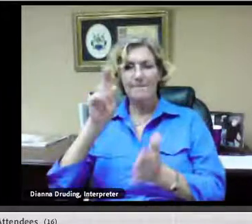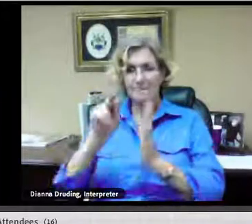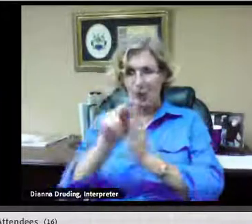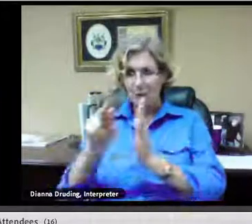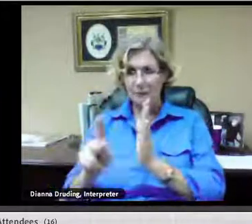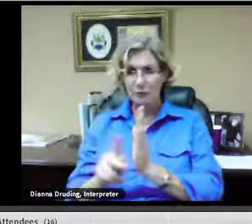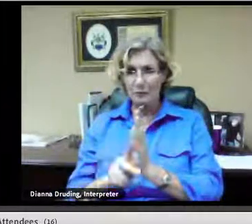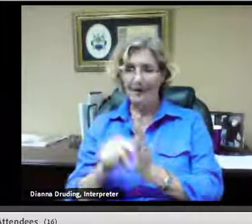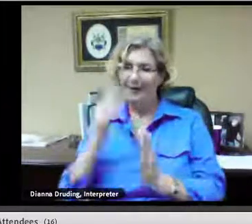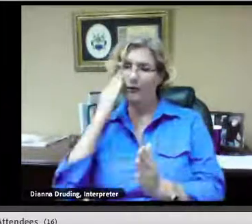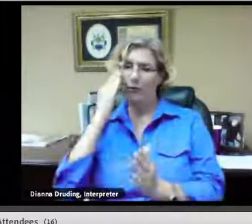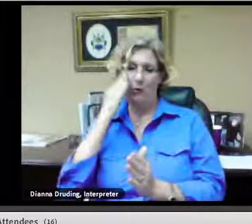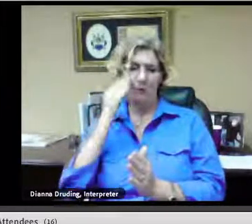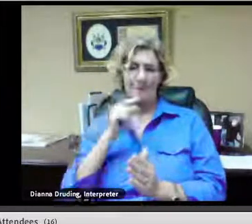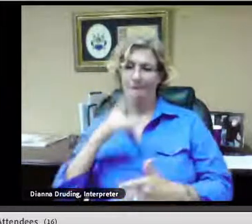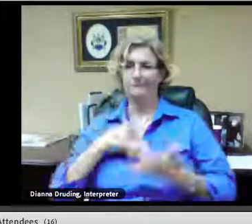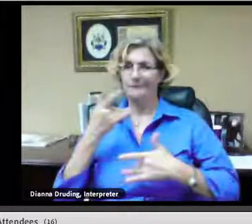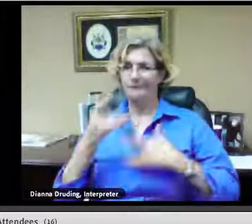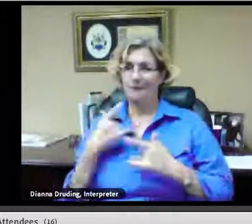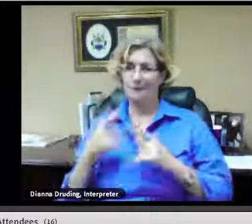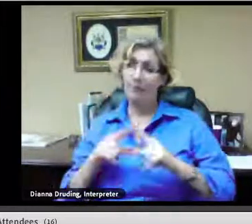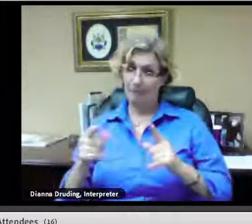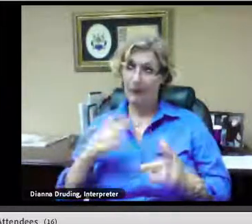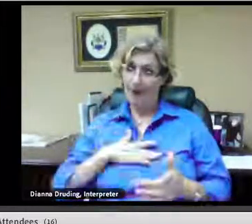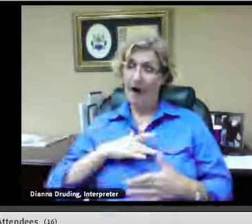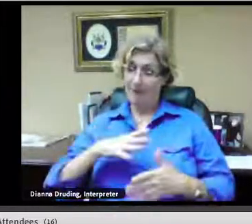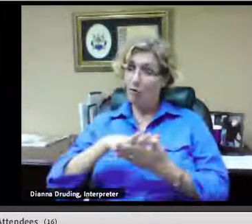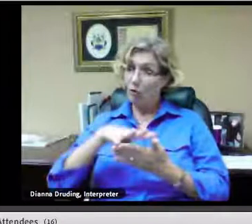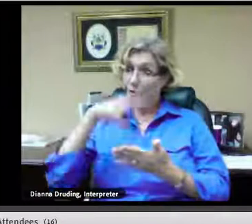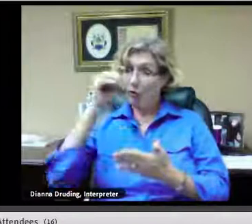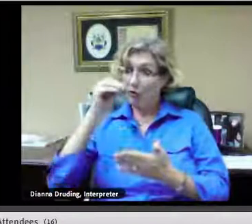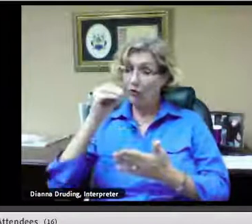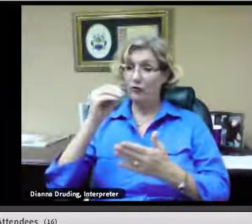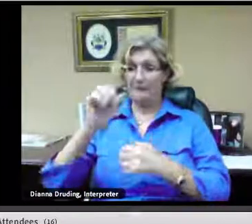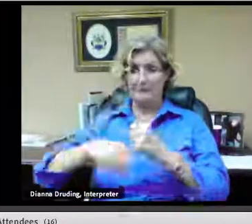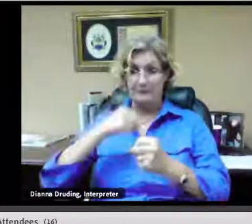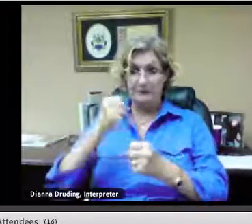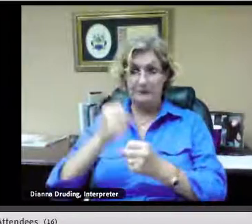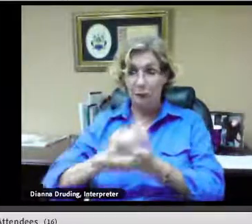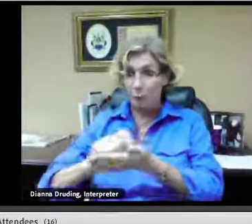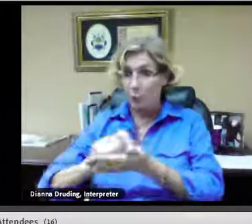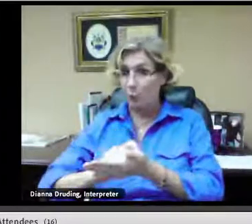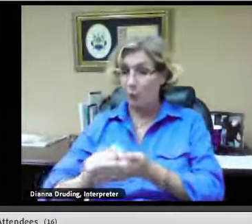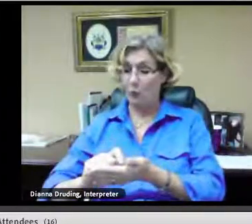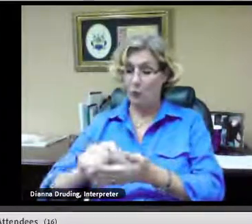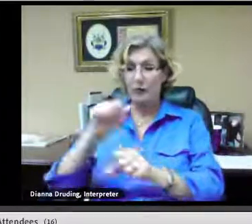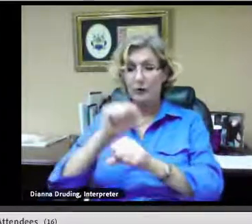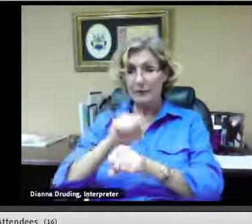in my years of working on government grants designed to improve safety and access for people with disabilities,